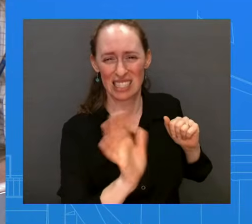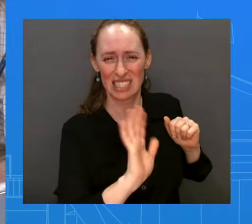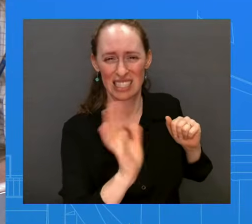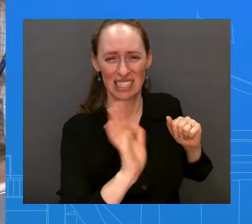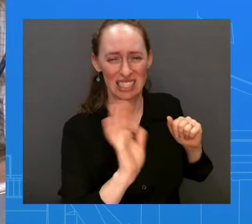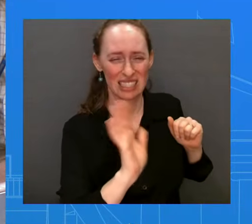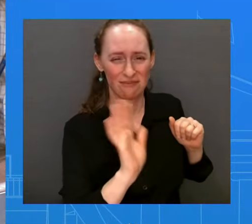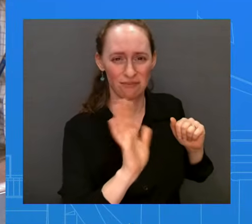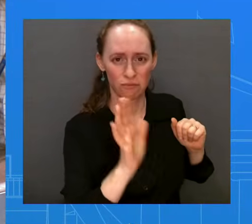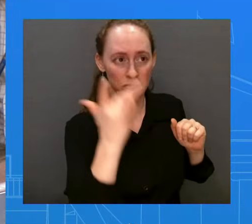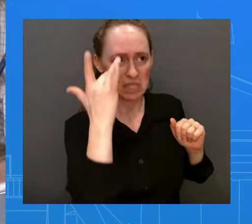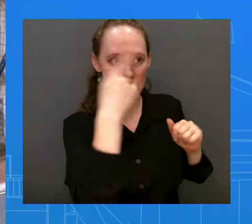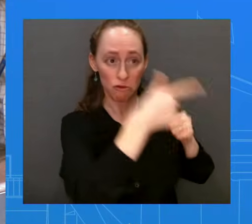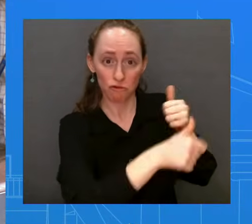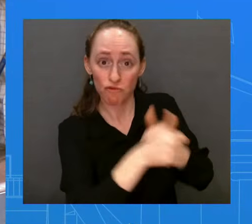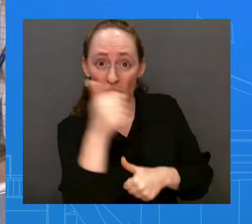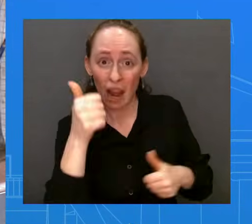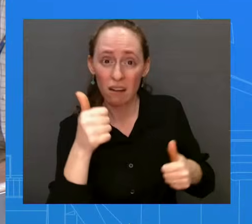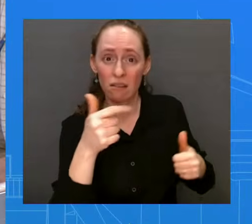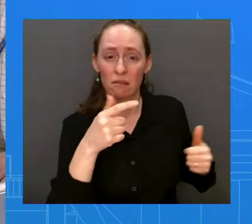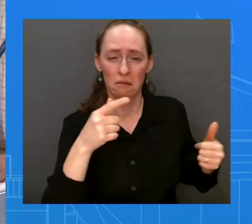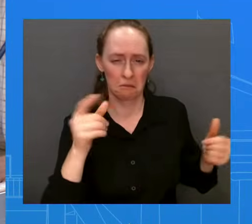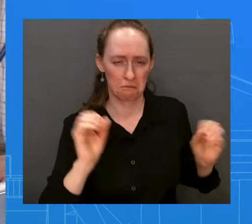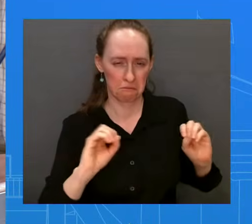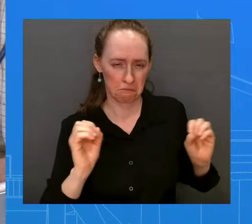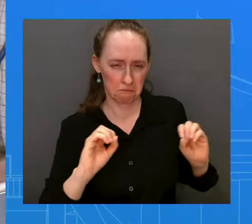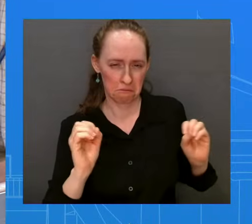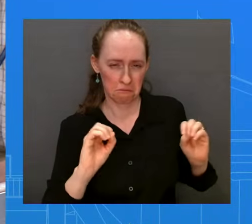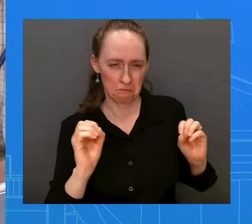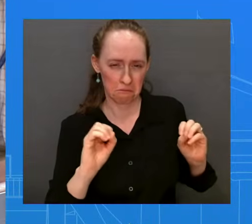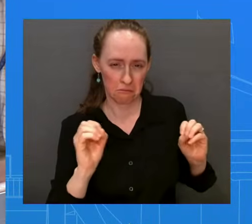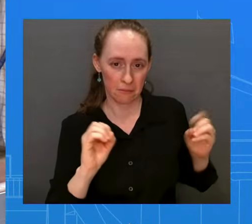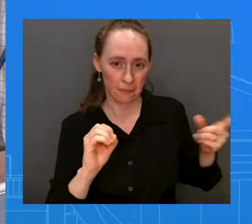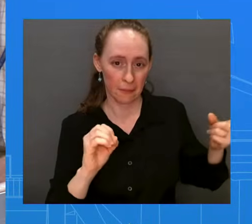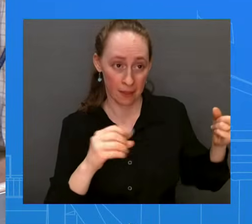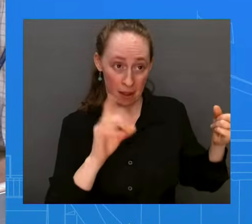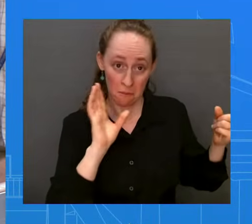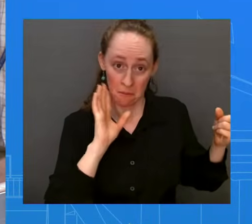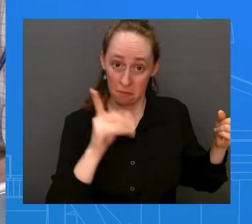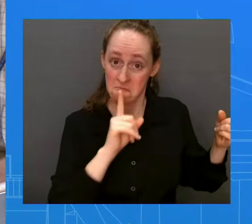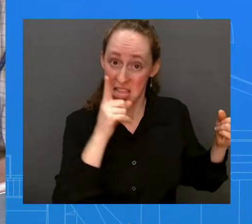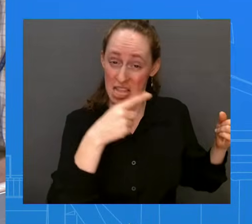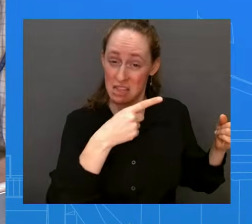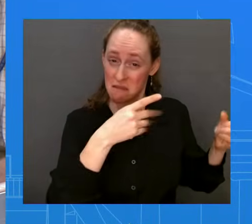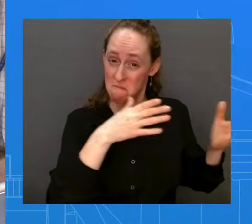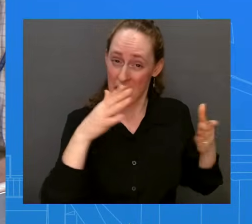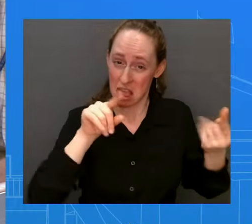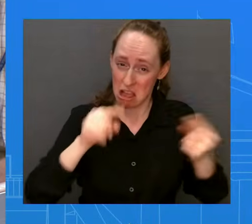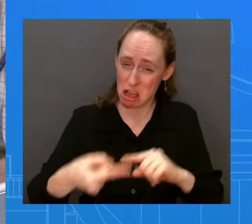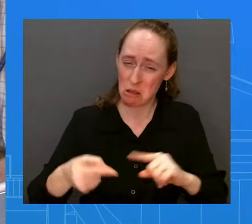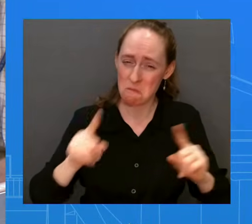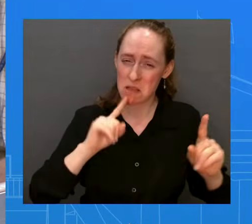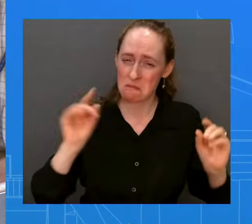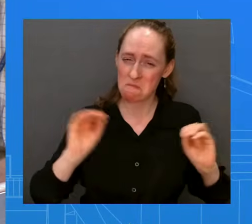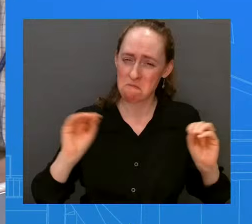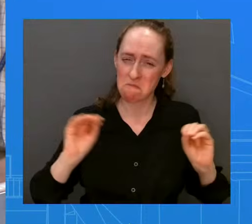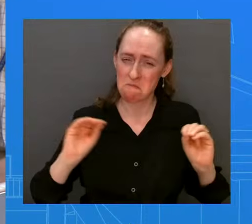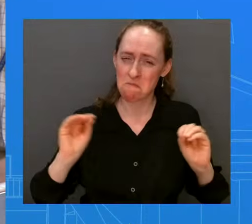It seems like maybe that protocol has changed or his -- his ability to make that call where there's not an immit- --